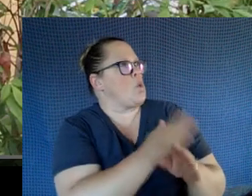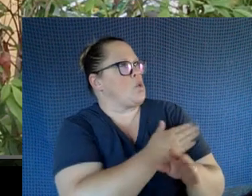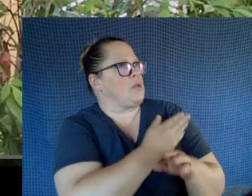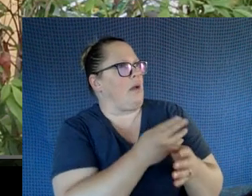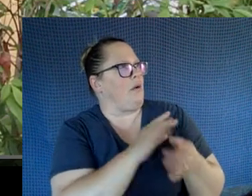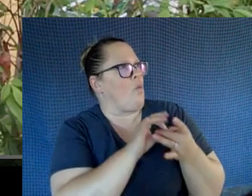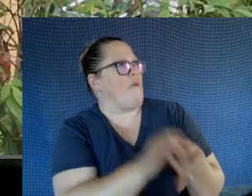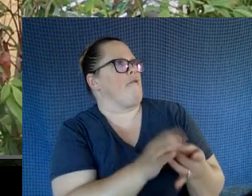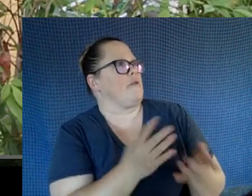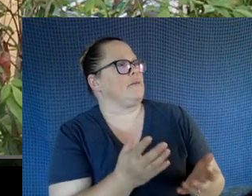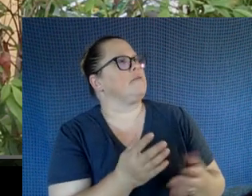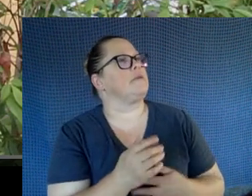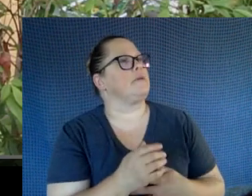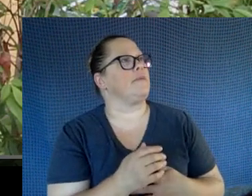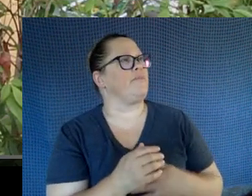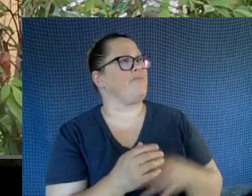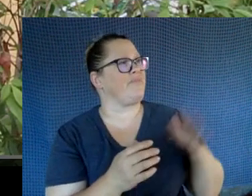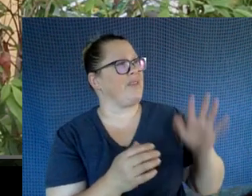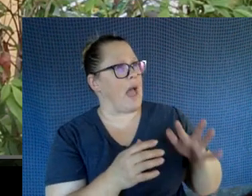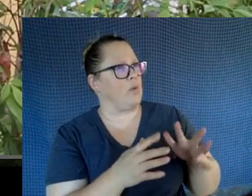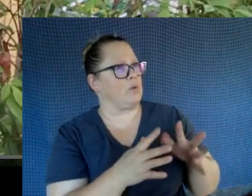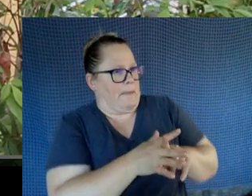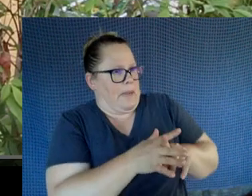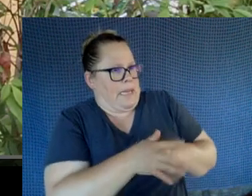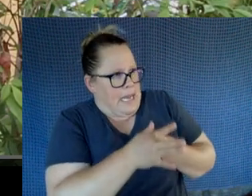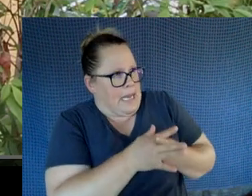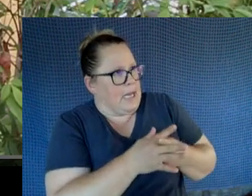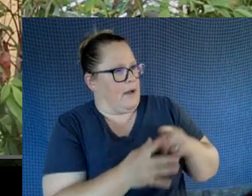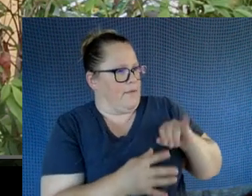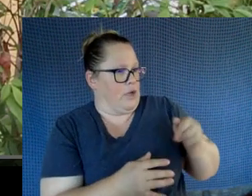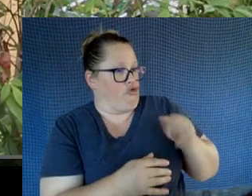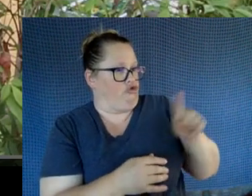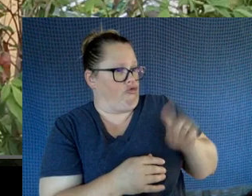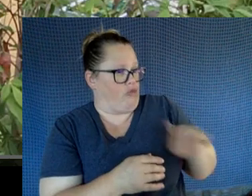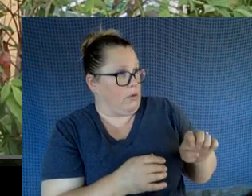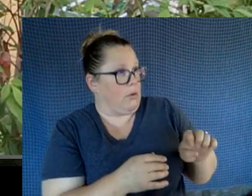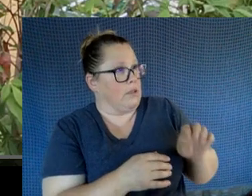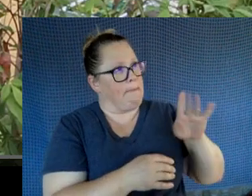birth of the blues and jazz as well. And for him to kind of mirror that in that